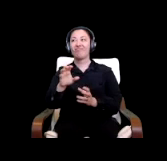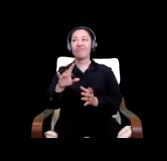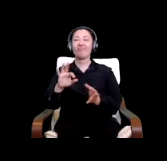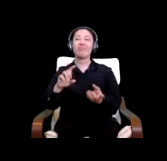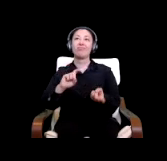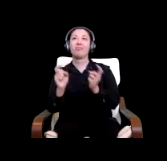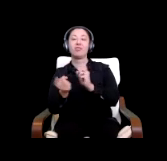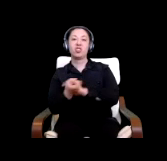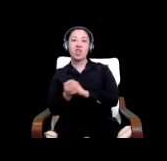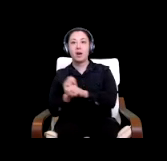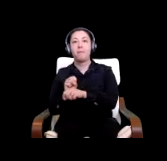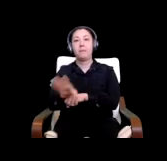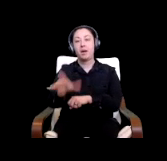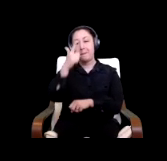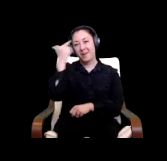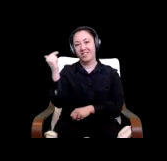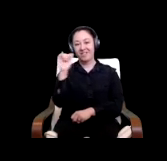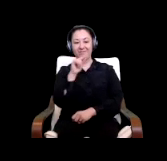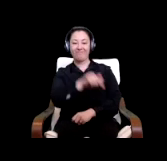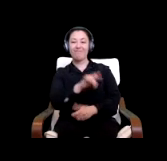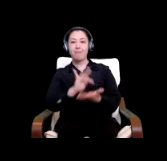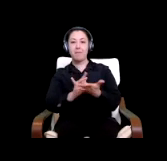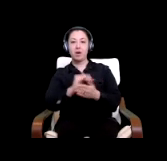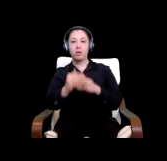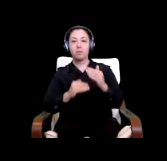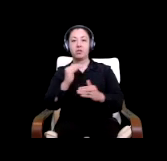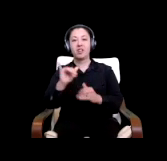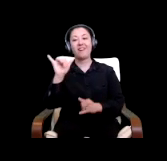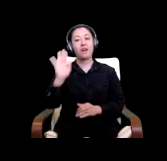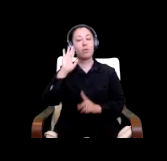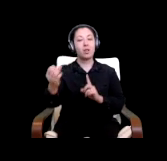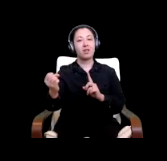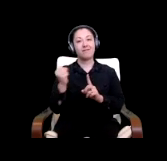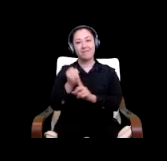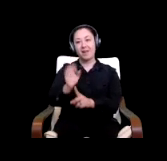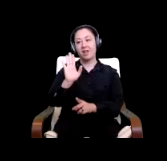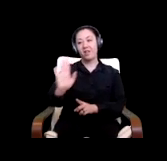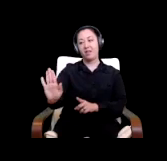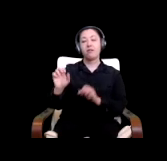that is a profound impact on their ability to interact with the world because they are